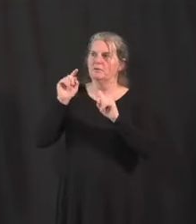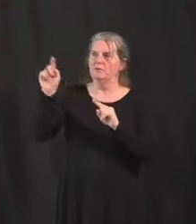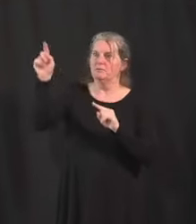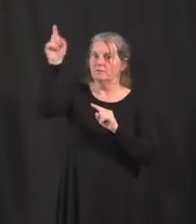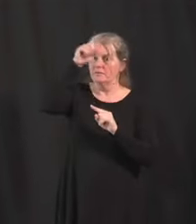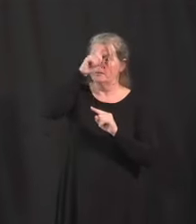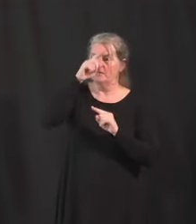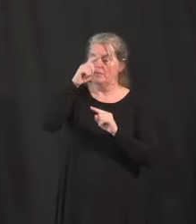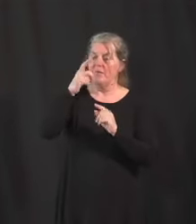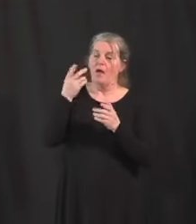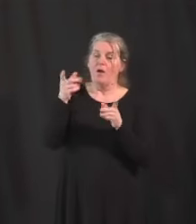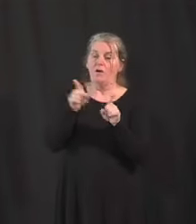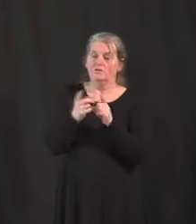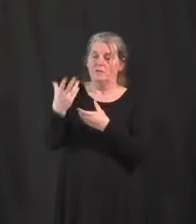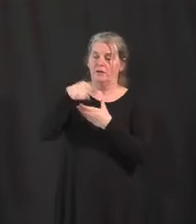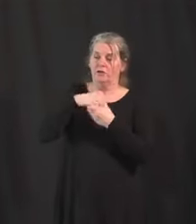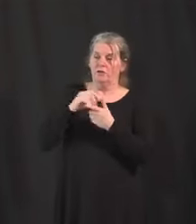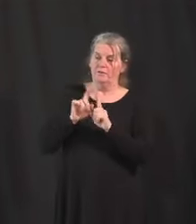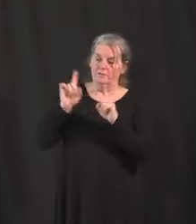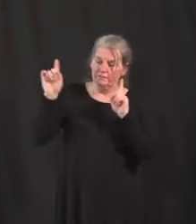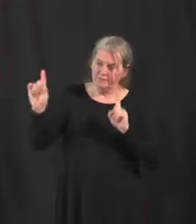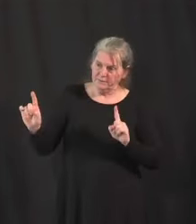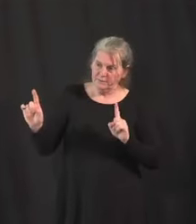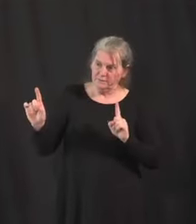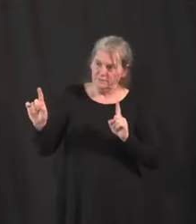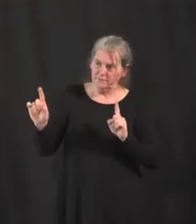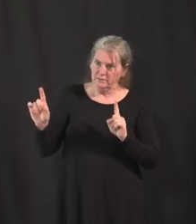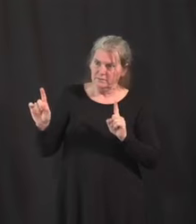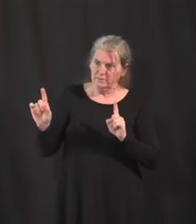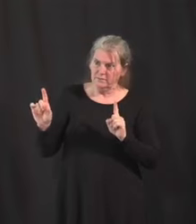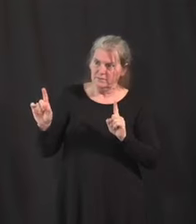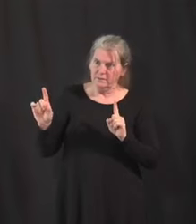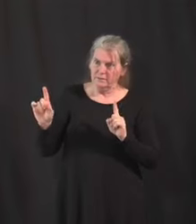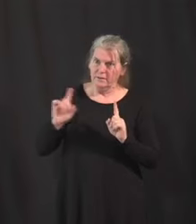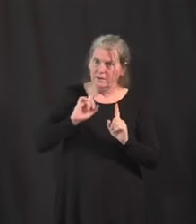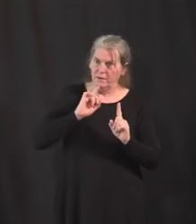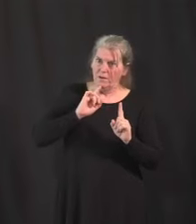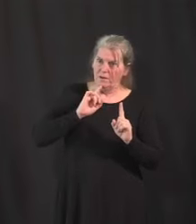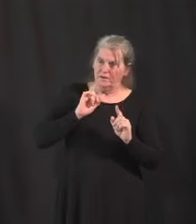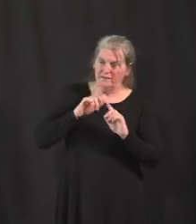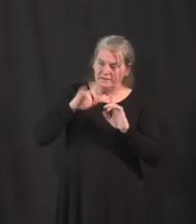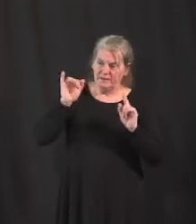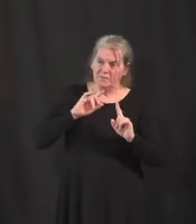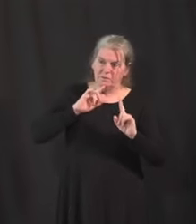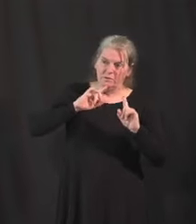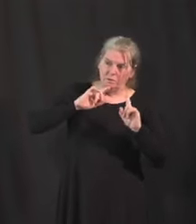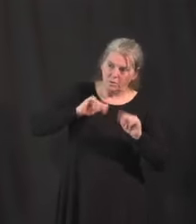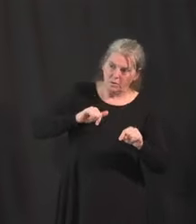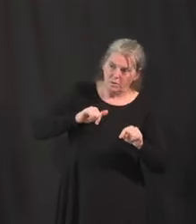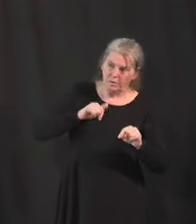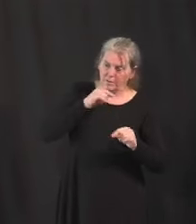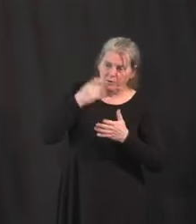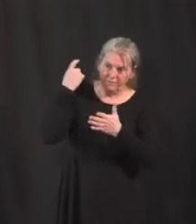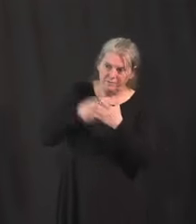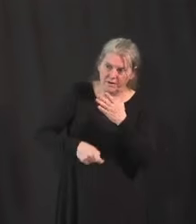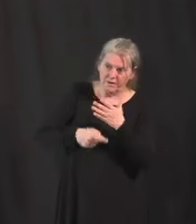IF NEEDED TO, IT COULD BECOME AN ORDER BUT AT THE MOMENT COMPLIANCE IS GOOD SO WE DON'T NEED TO GO THERE YET.